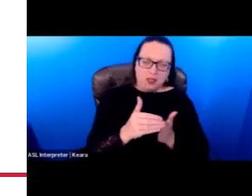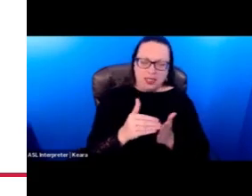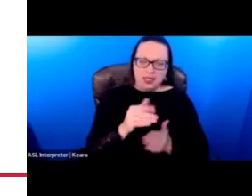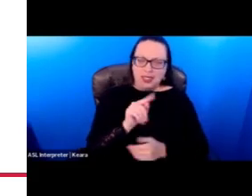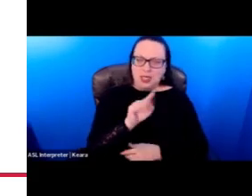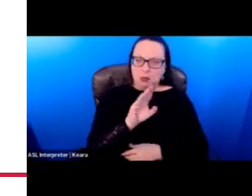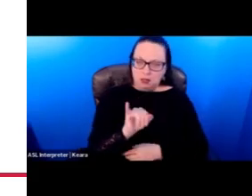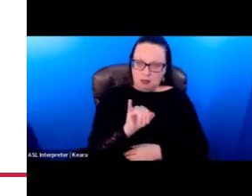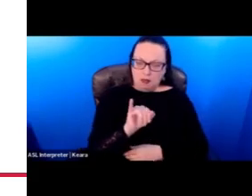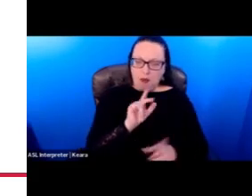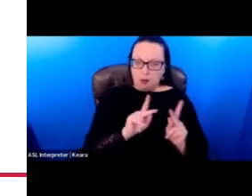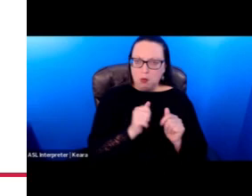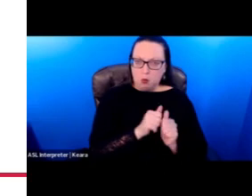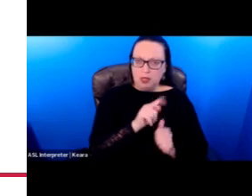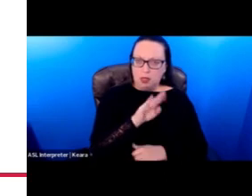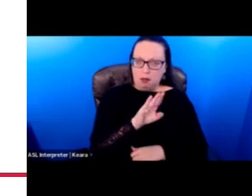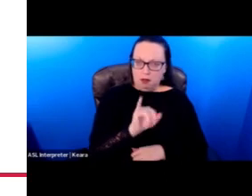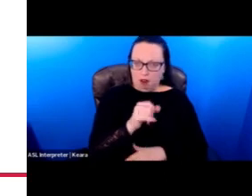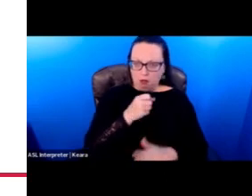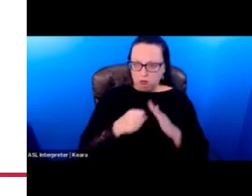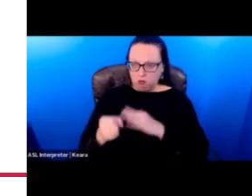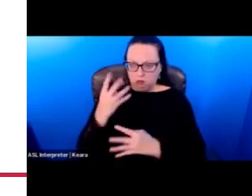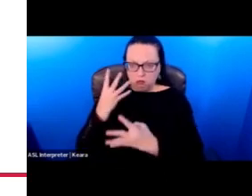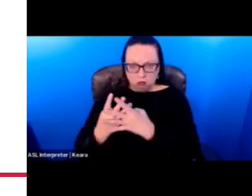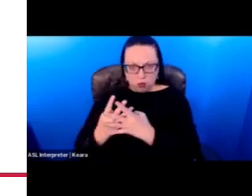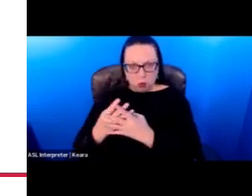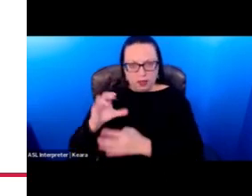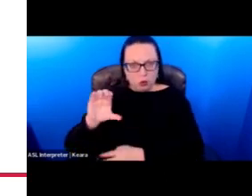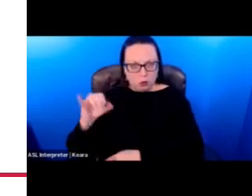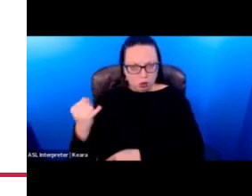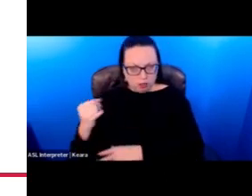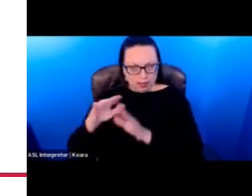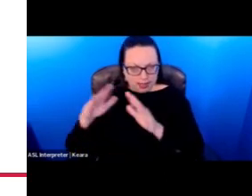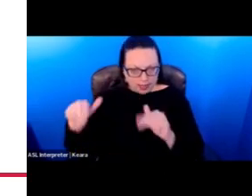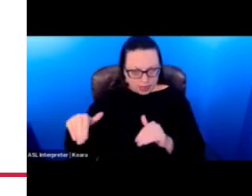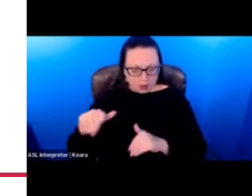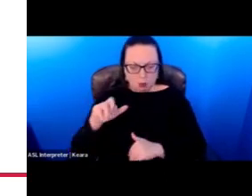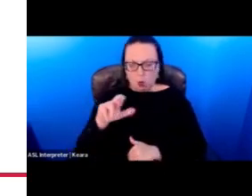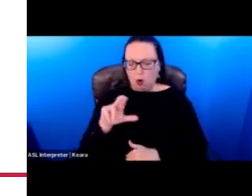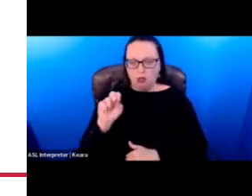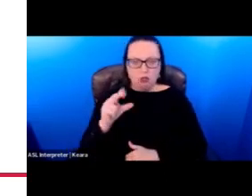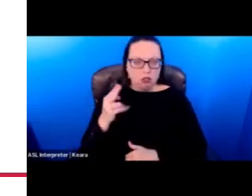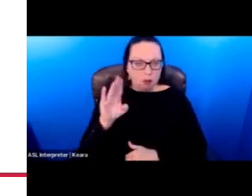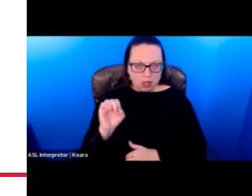system, and then our substance abuse system, you know, we like to say, you know, usually when there's one, there's going to be